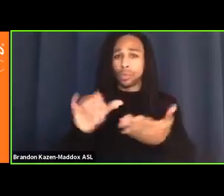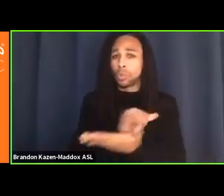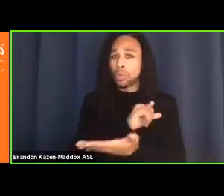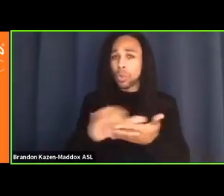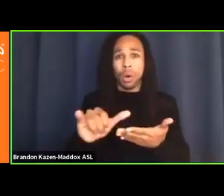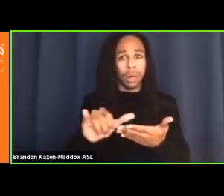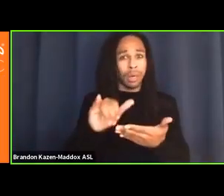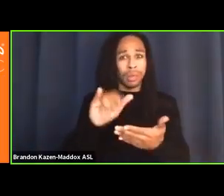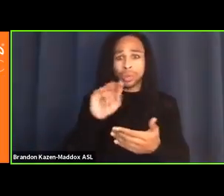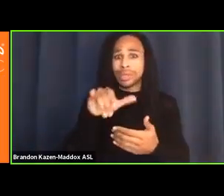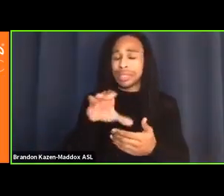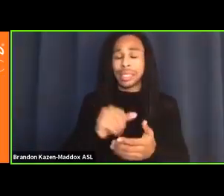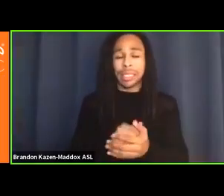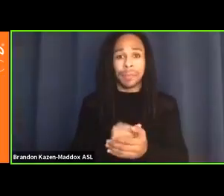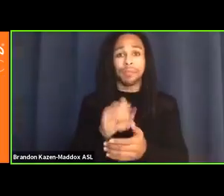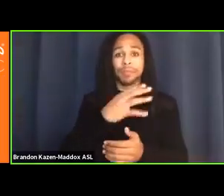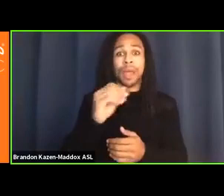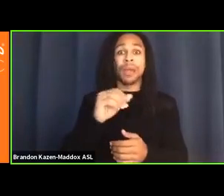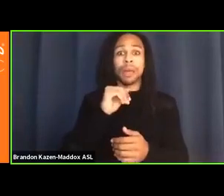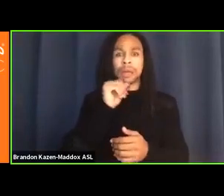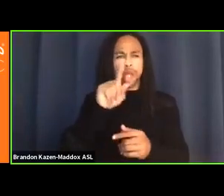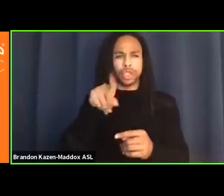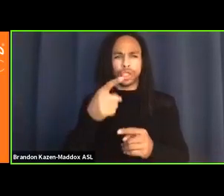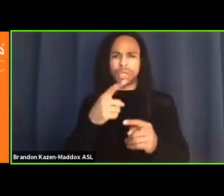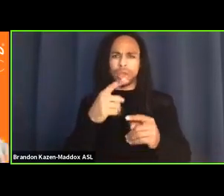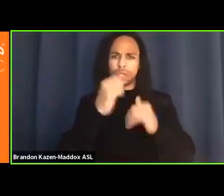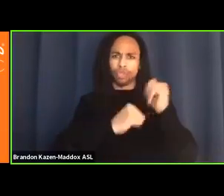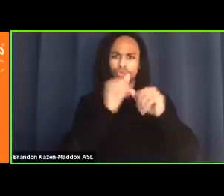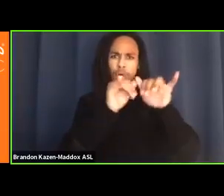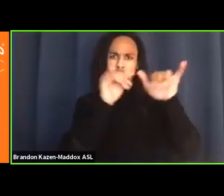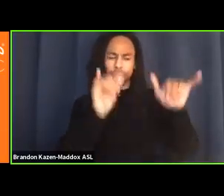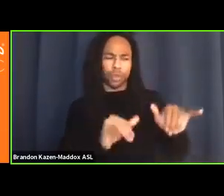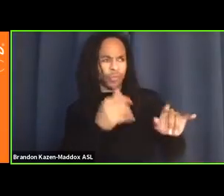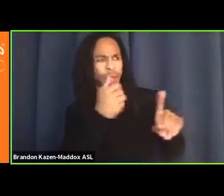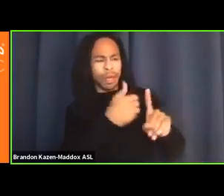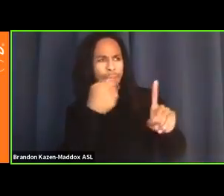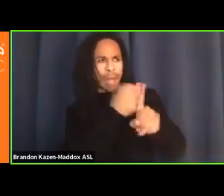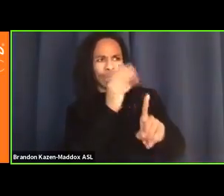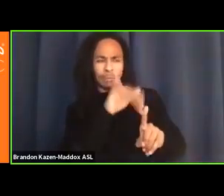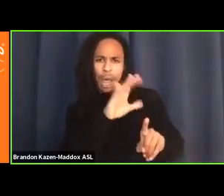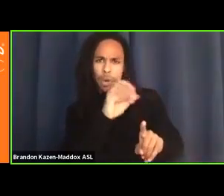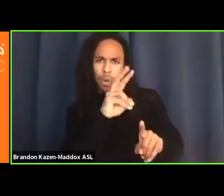the Department of Education or not, to their communities. They are places of safety that